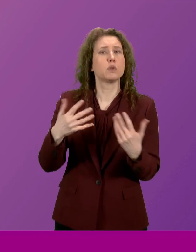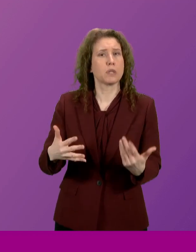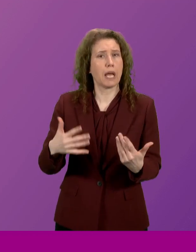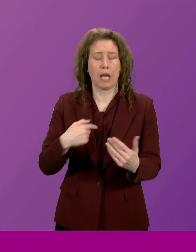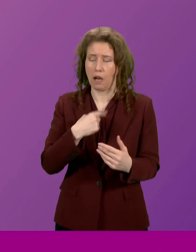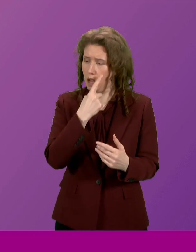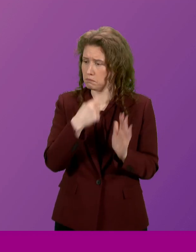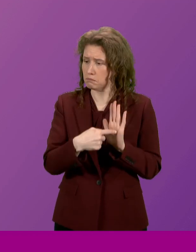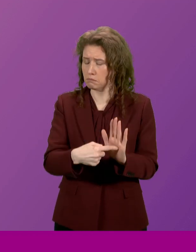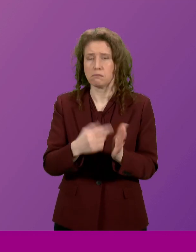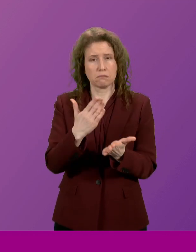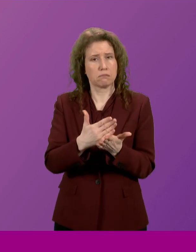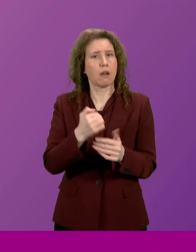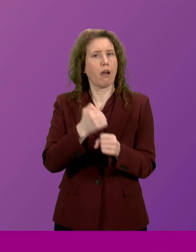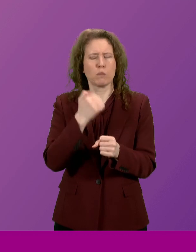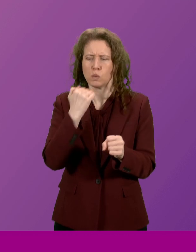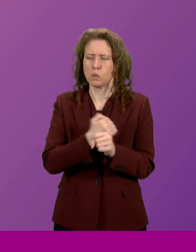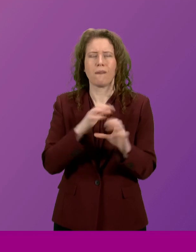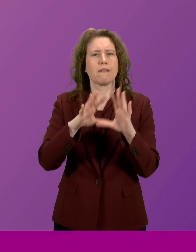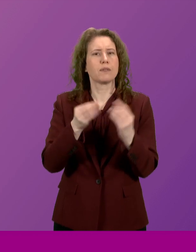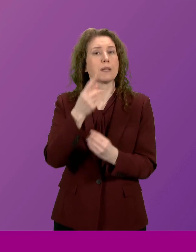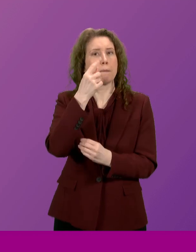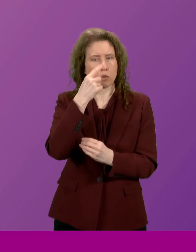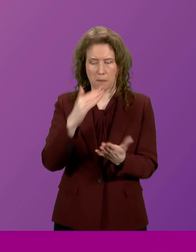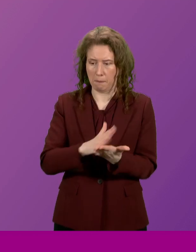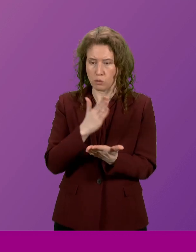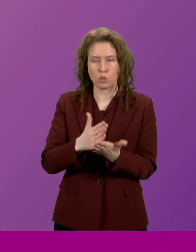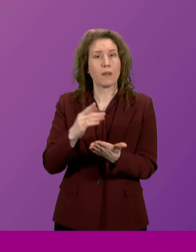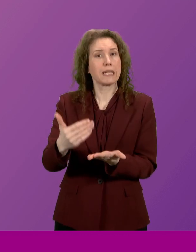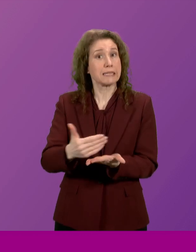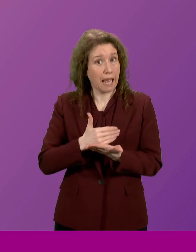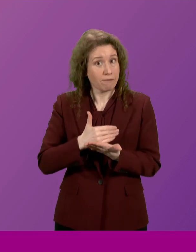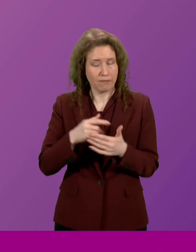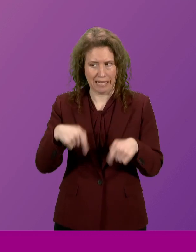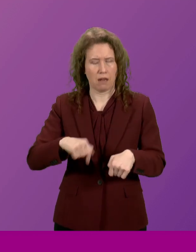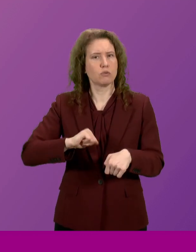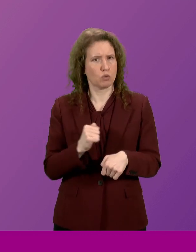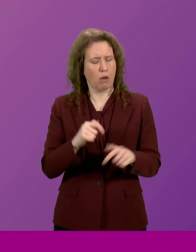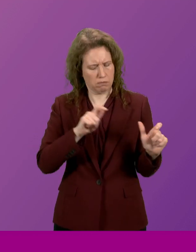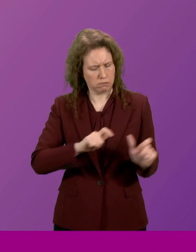that the Government will do all that it can to ensure their safety and security here in Scotland.